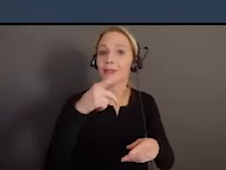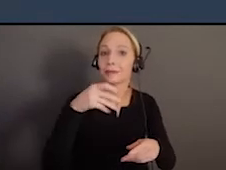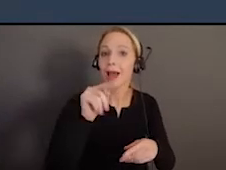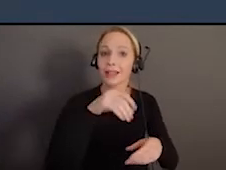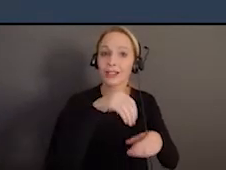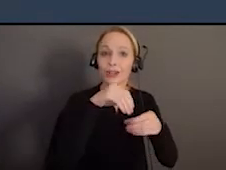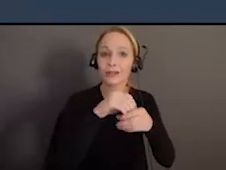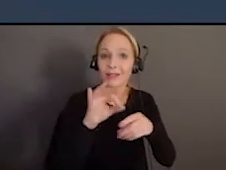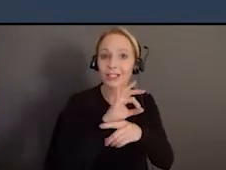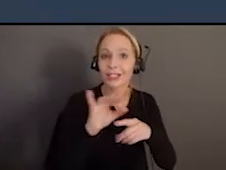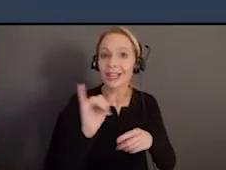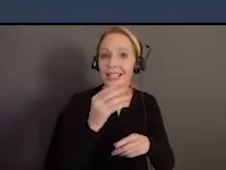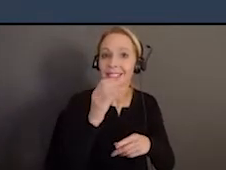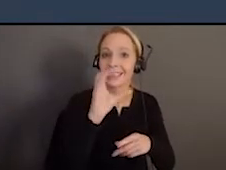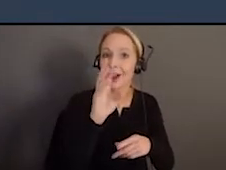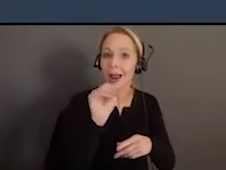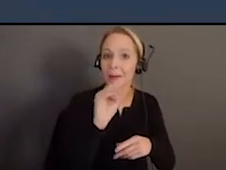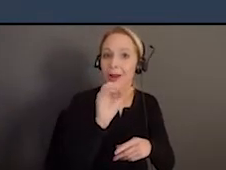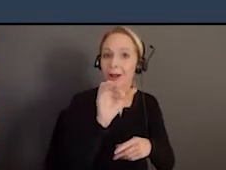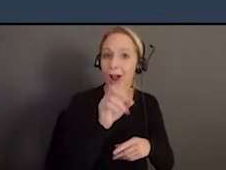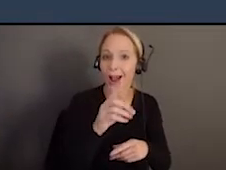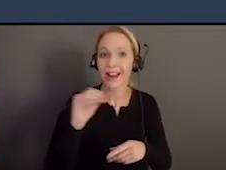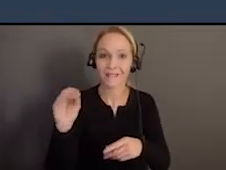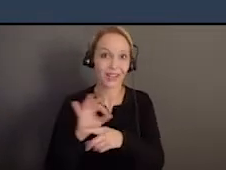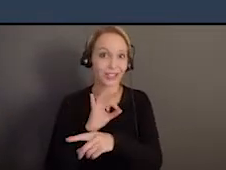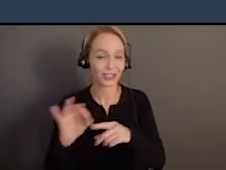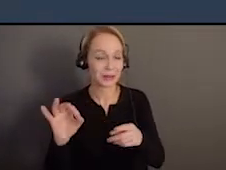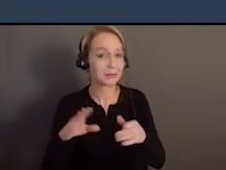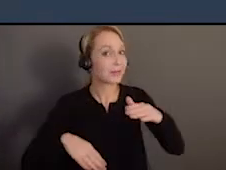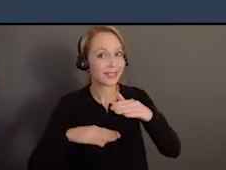REFERENCED, BASICALLY APPS CAN USE THEM.